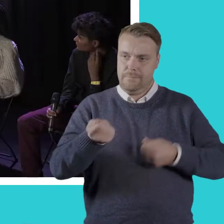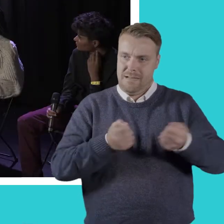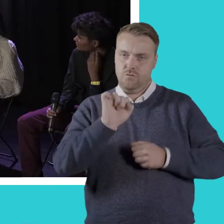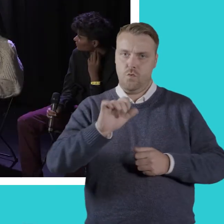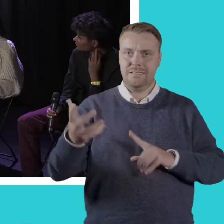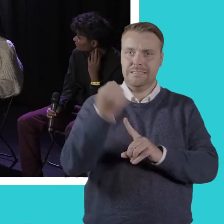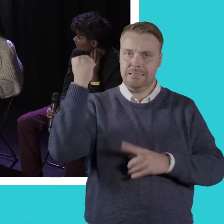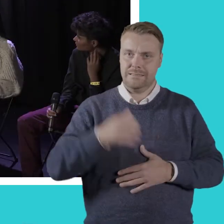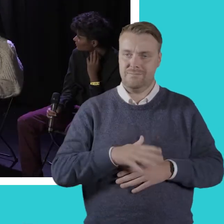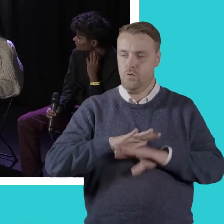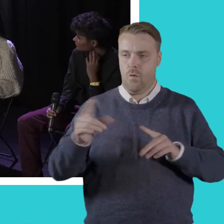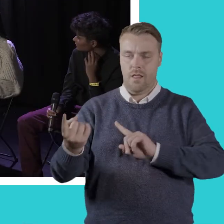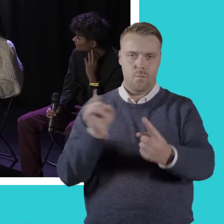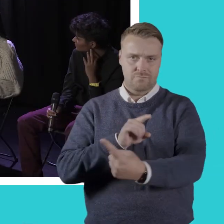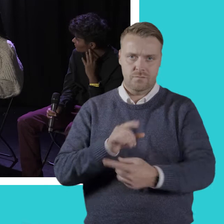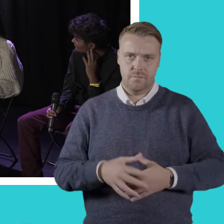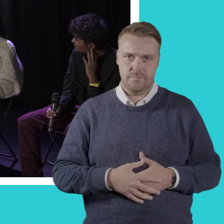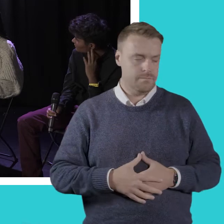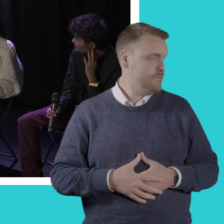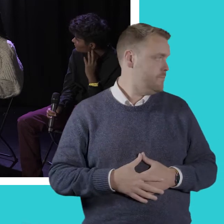I appreciate you sharing your experience because that is a difficult thing to kind